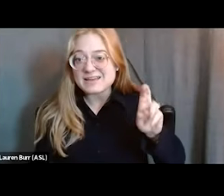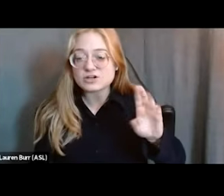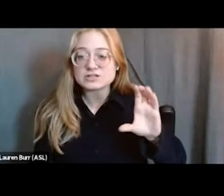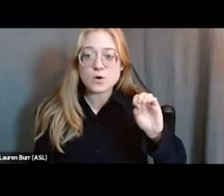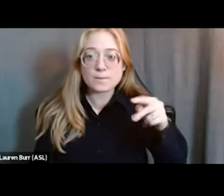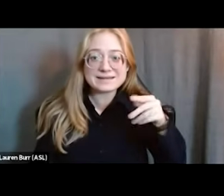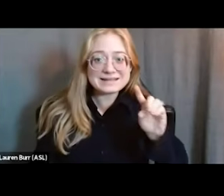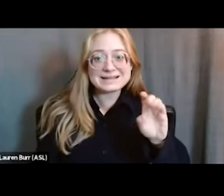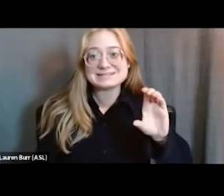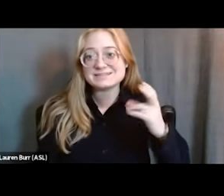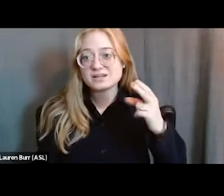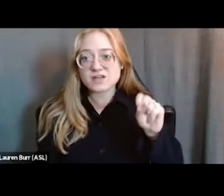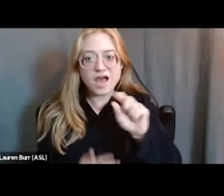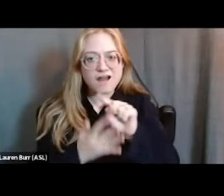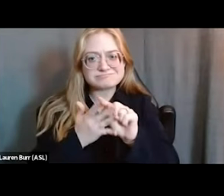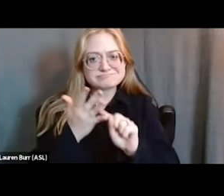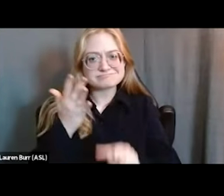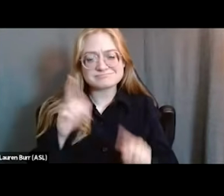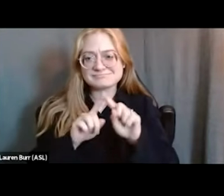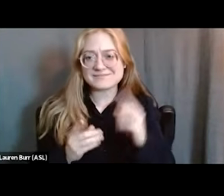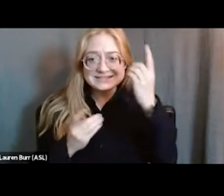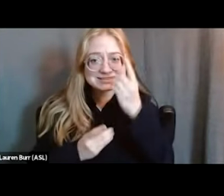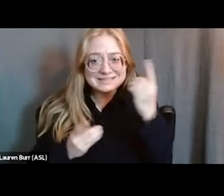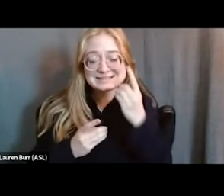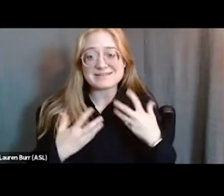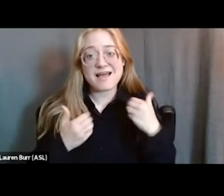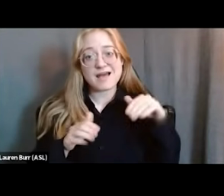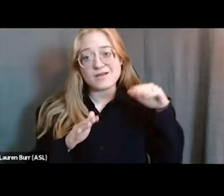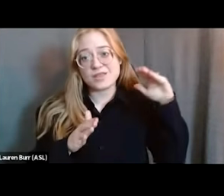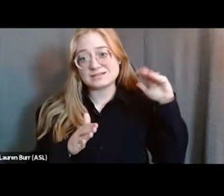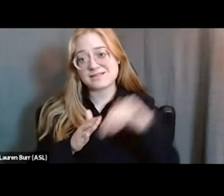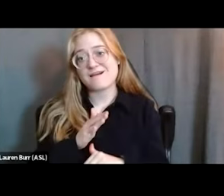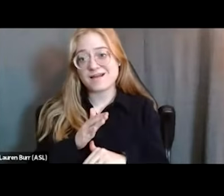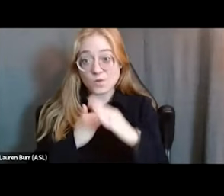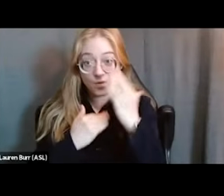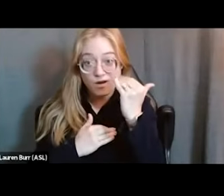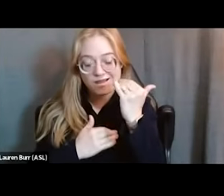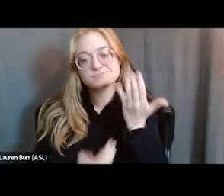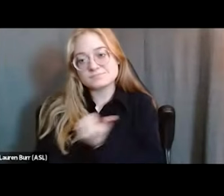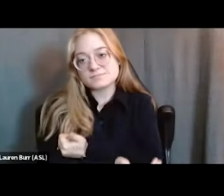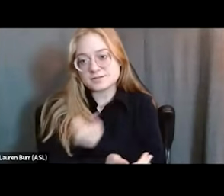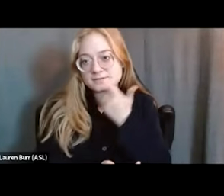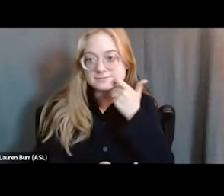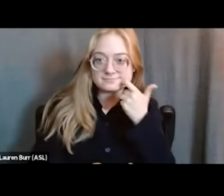and end stage health decline due to substance use. And so part of the challenge